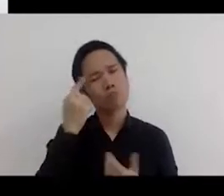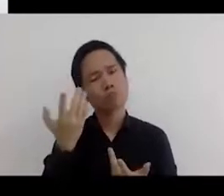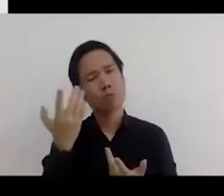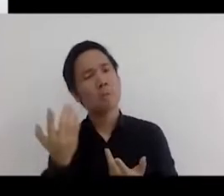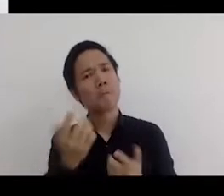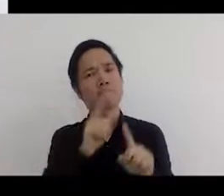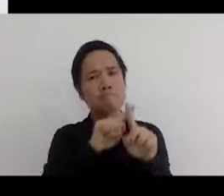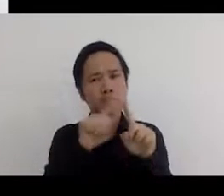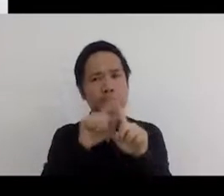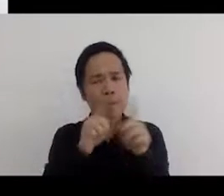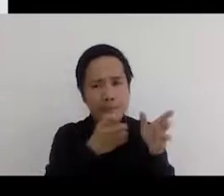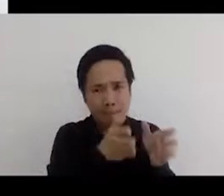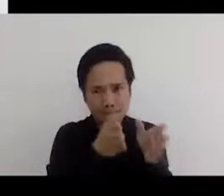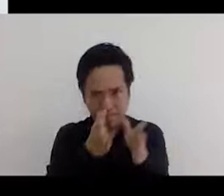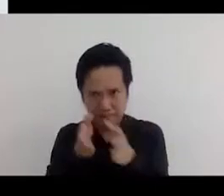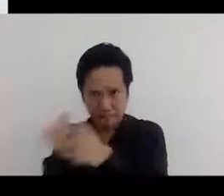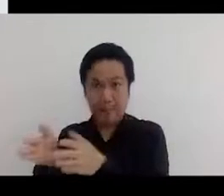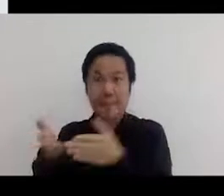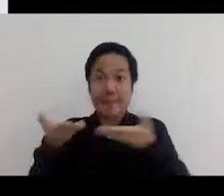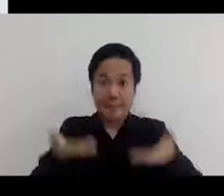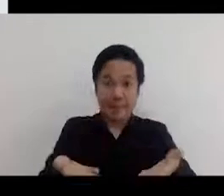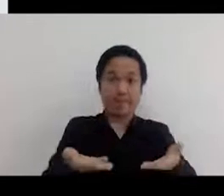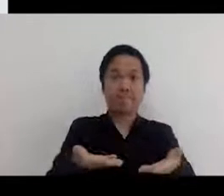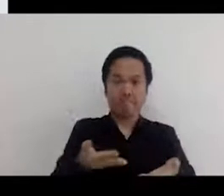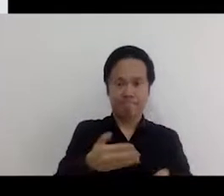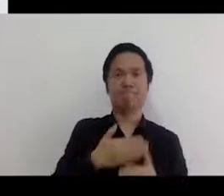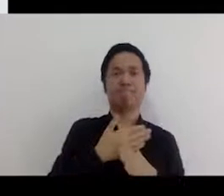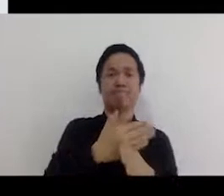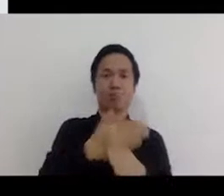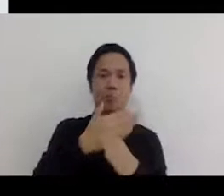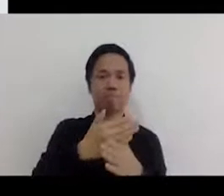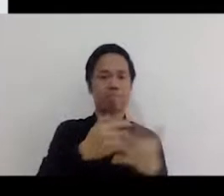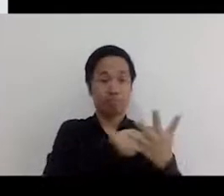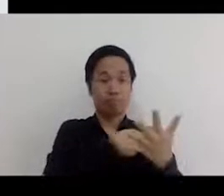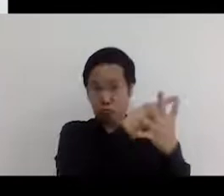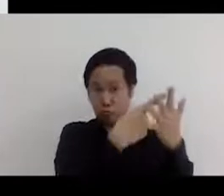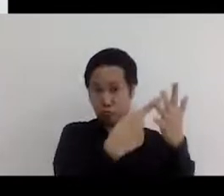Creating a WhatsApp group of high-level government officers with support from the Department-Secretaries,